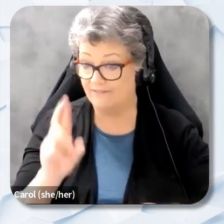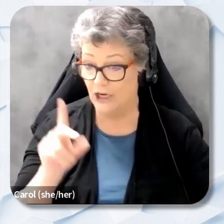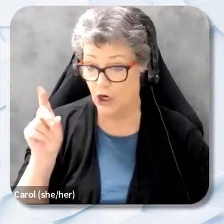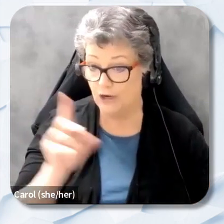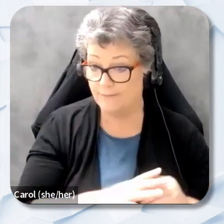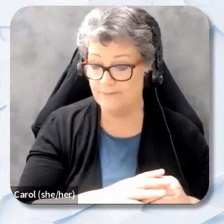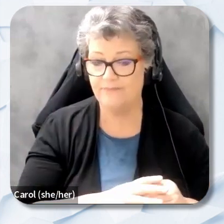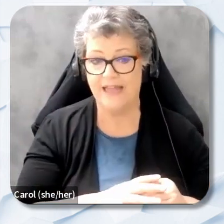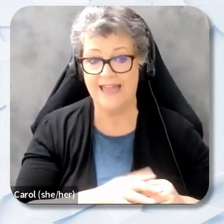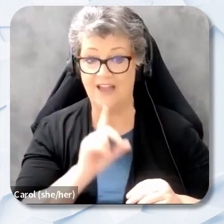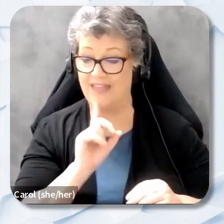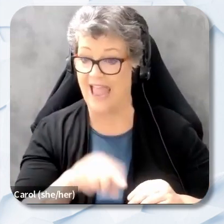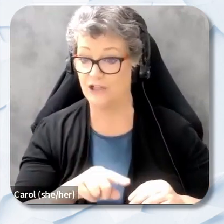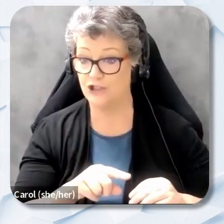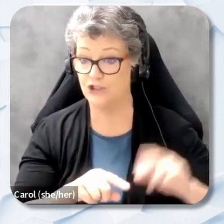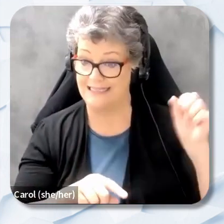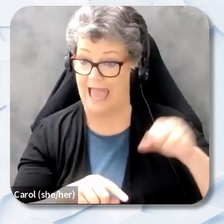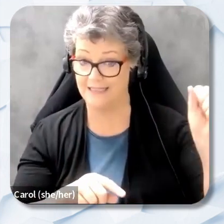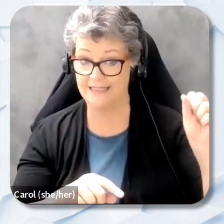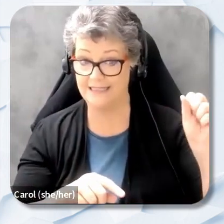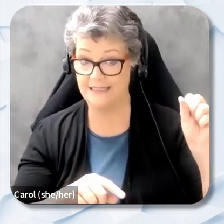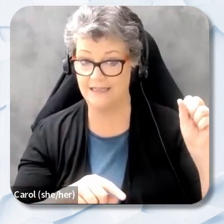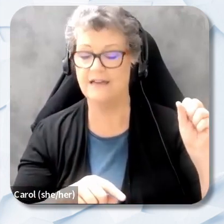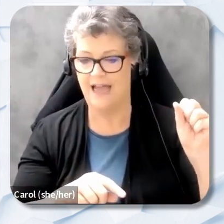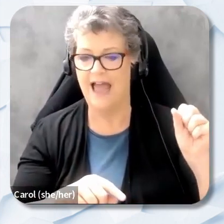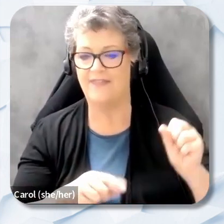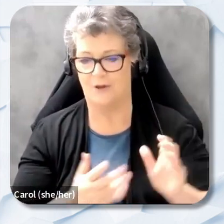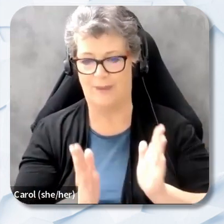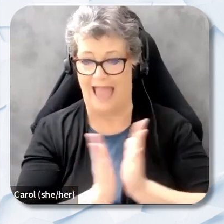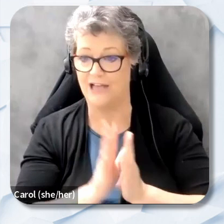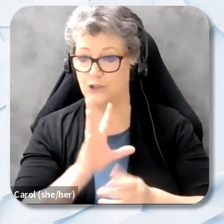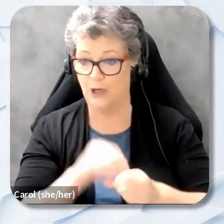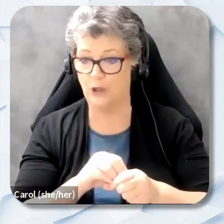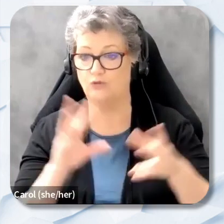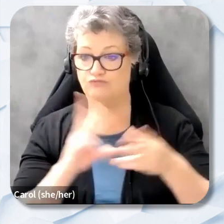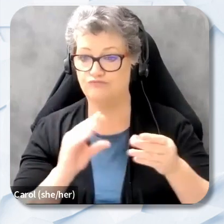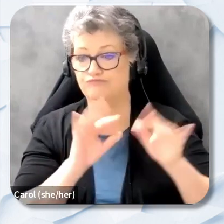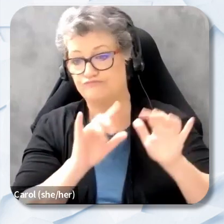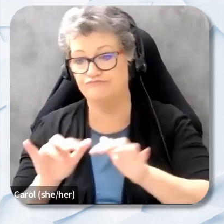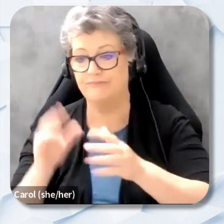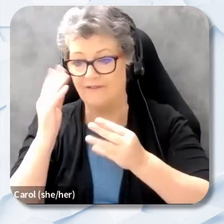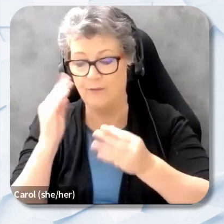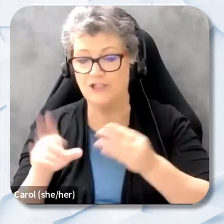If an LEA answers yes, then they will be asked to include narrative information about vendors